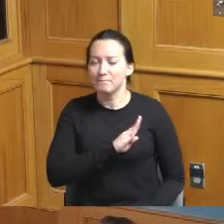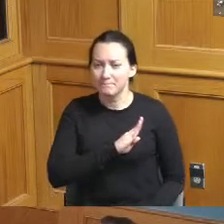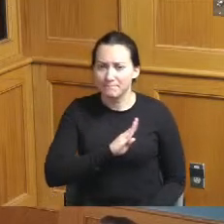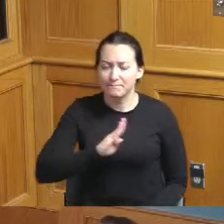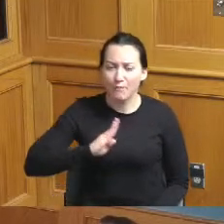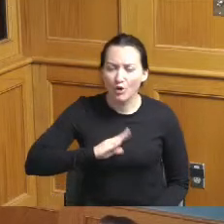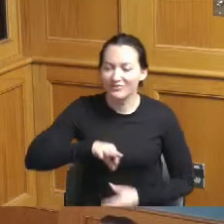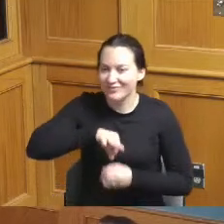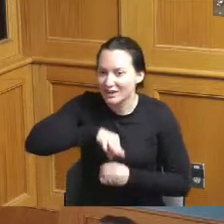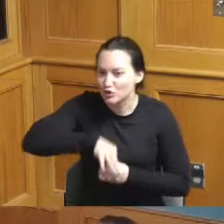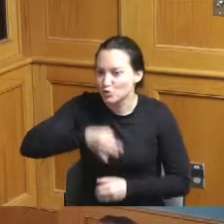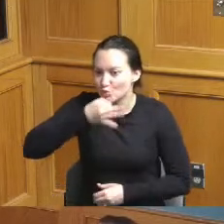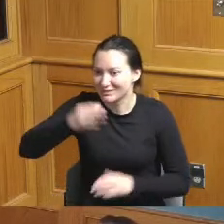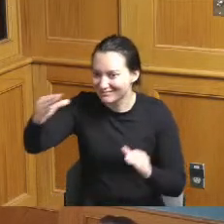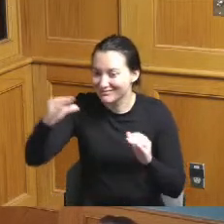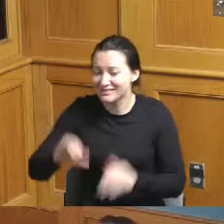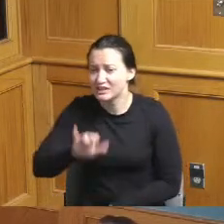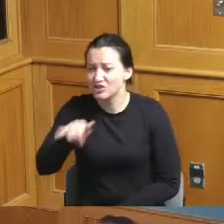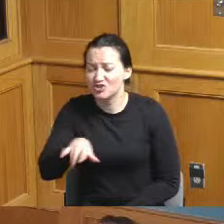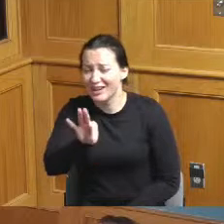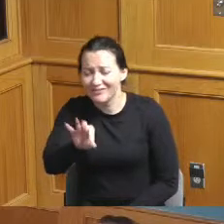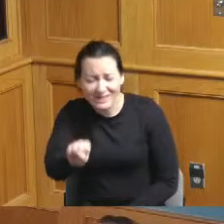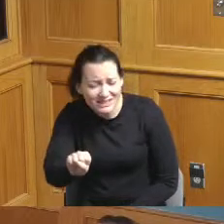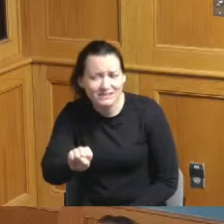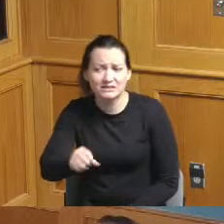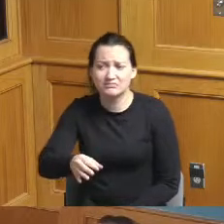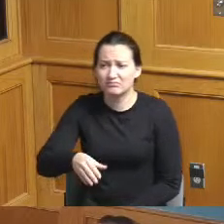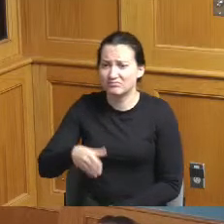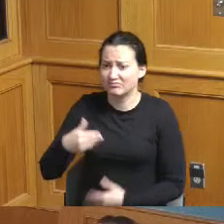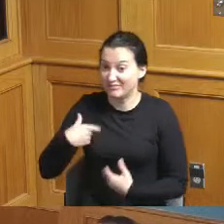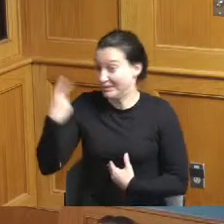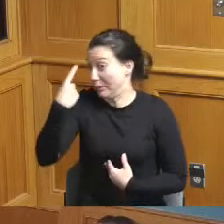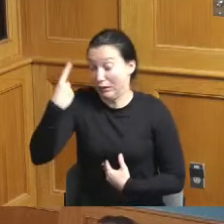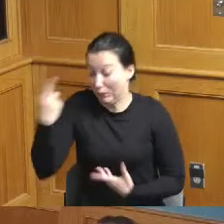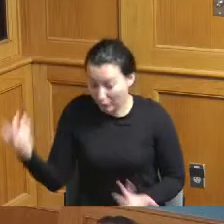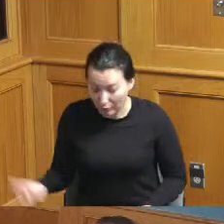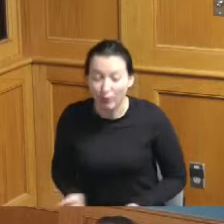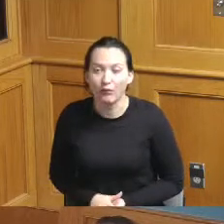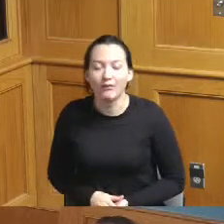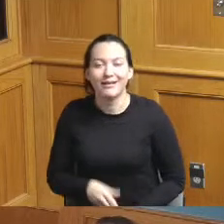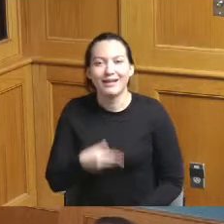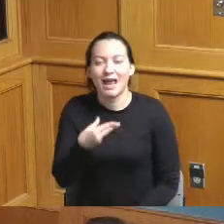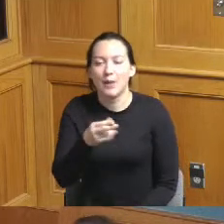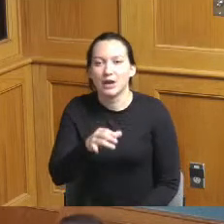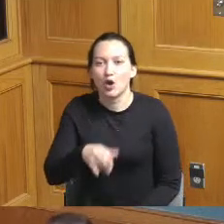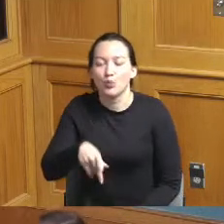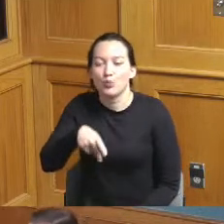they're coming up Jobs and Family Services they got something Hamilton County Probate Court got